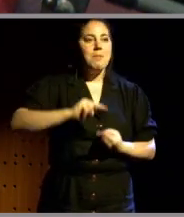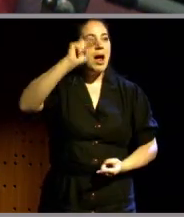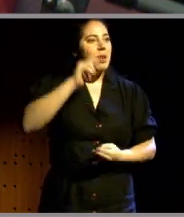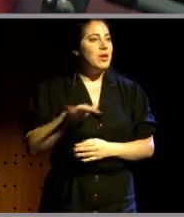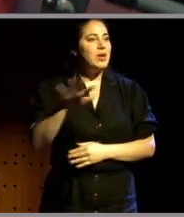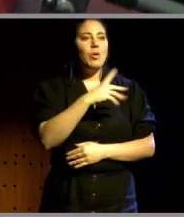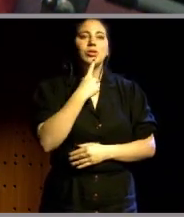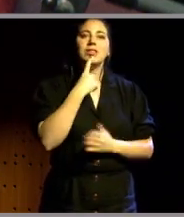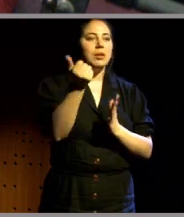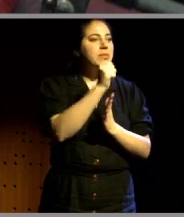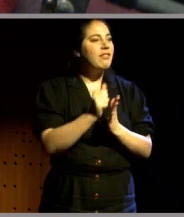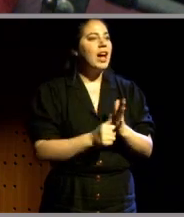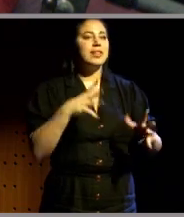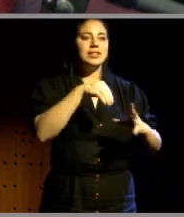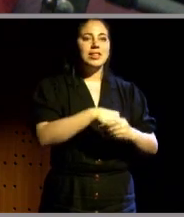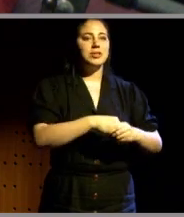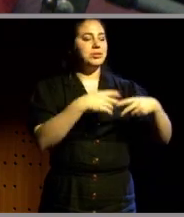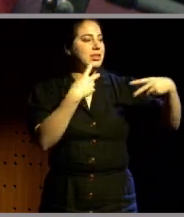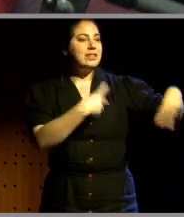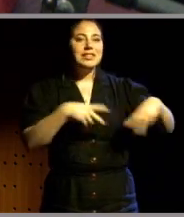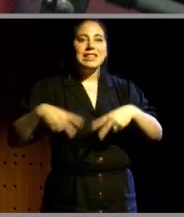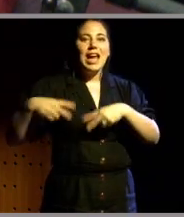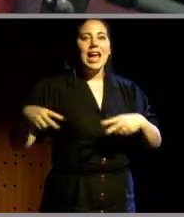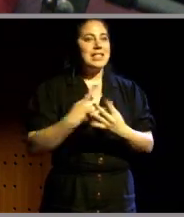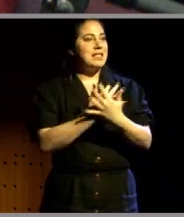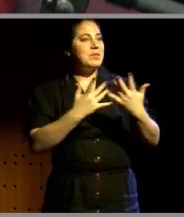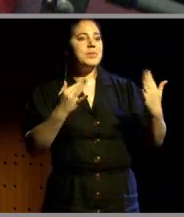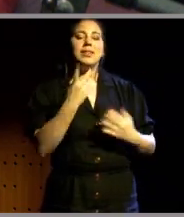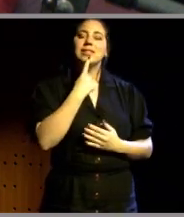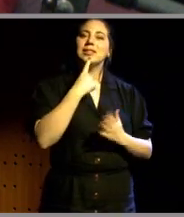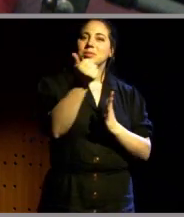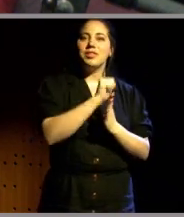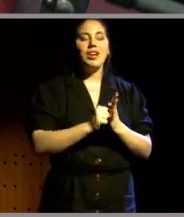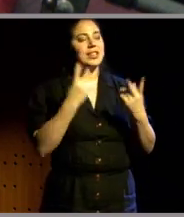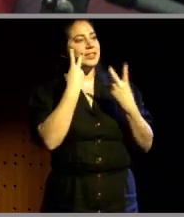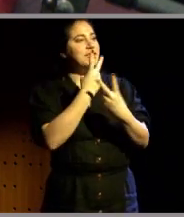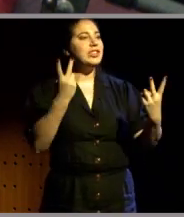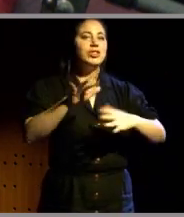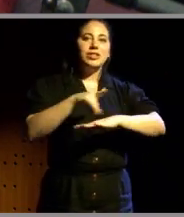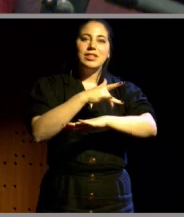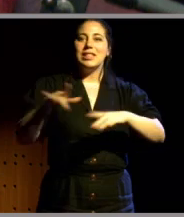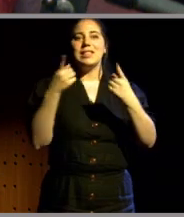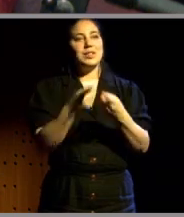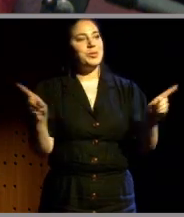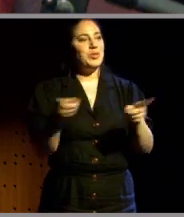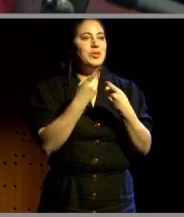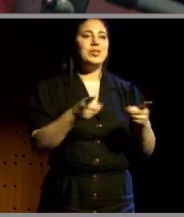including dance cross-discipline arts, literature, poetry, visual arts, theatre, music, and community arts.